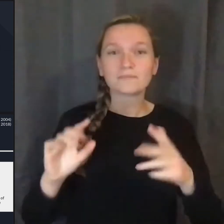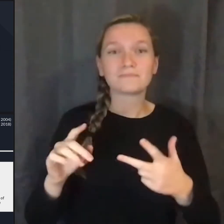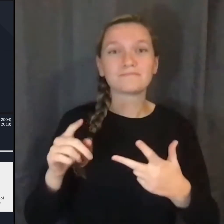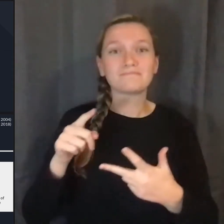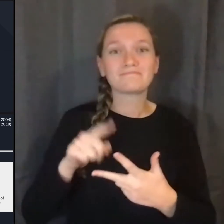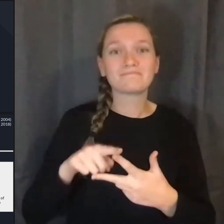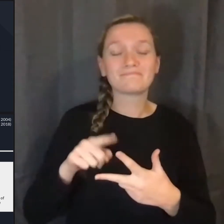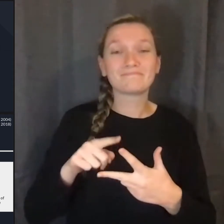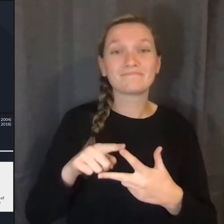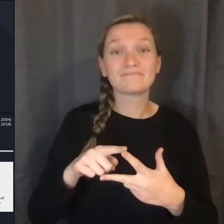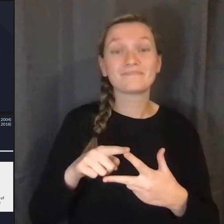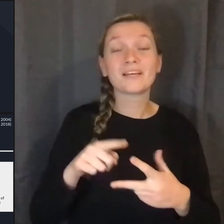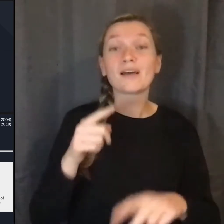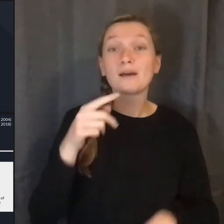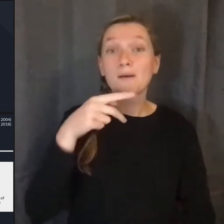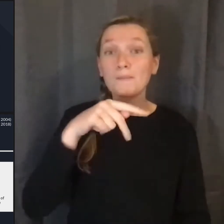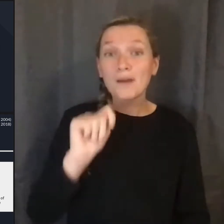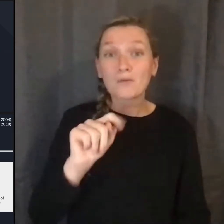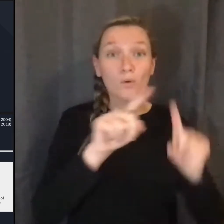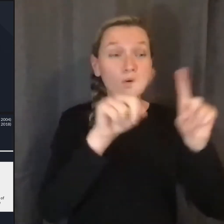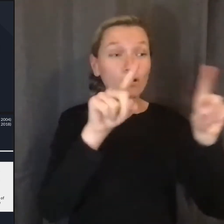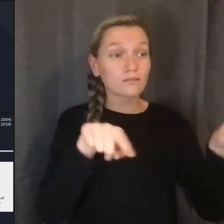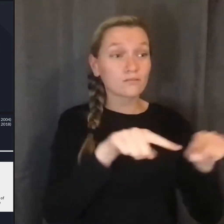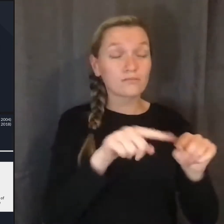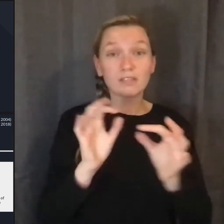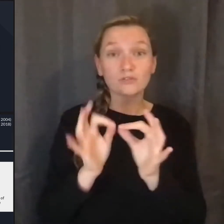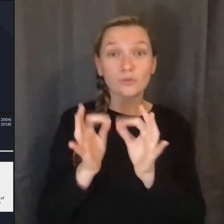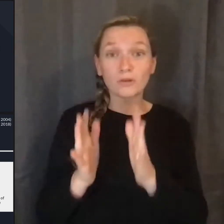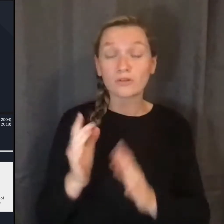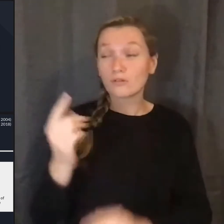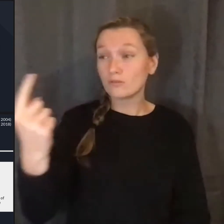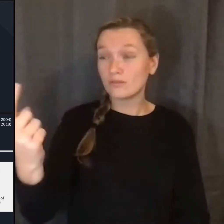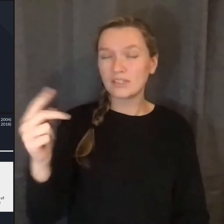If they raise their hand and ask for clarification this is self-advocating.